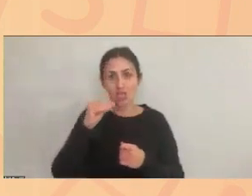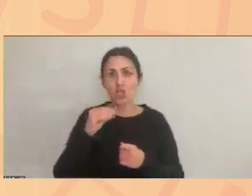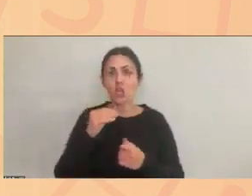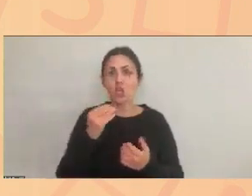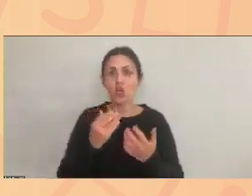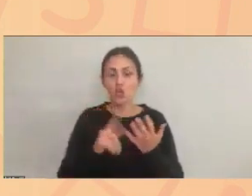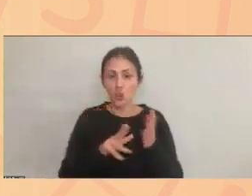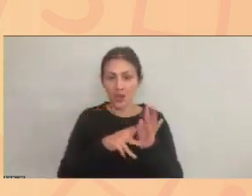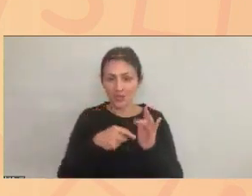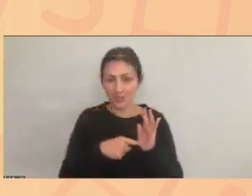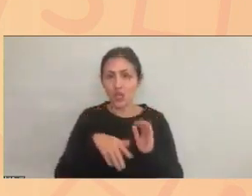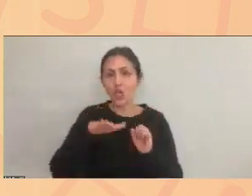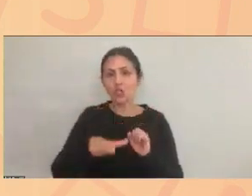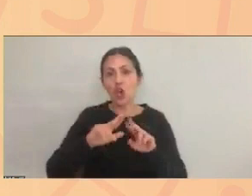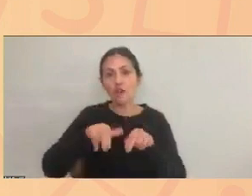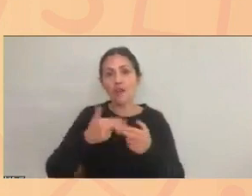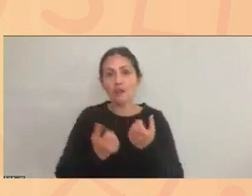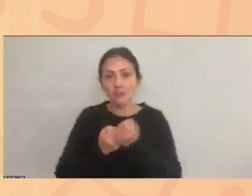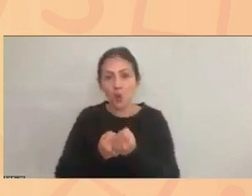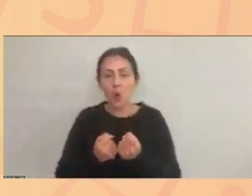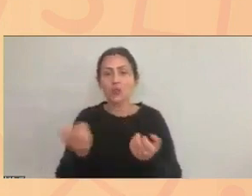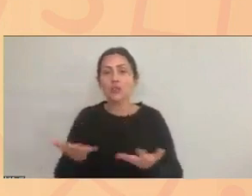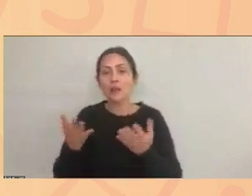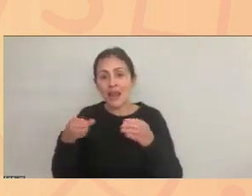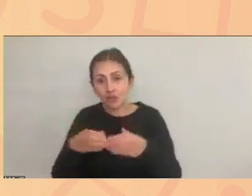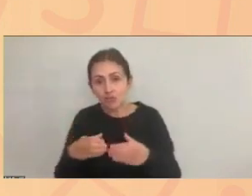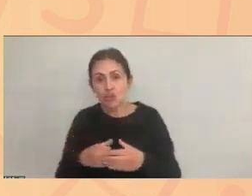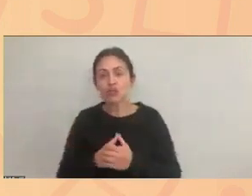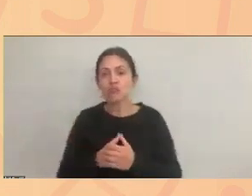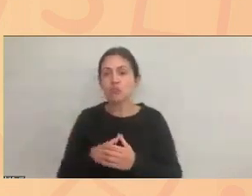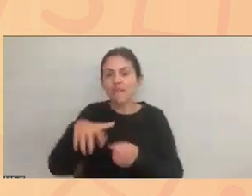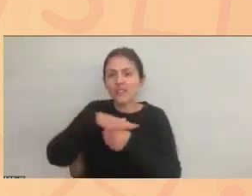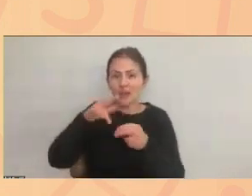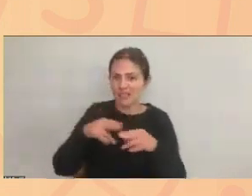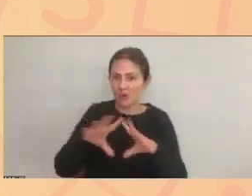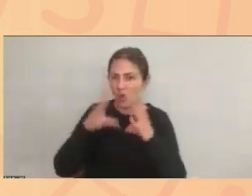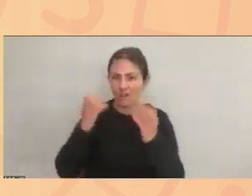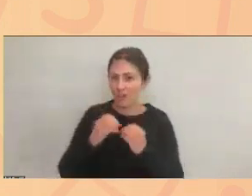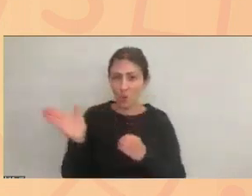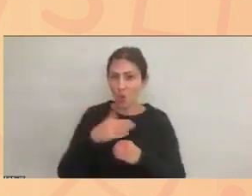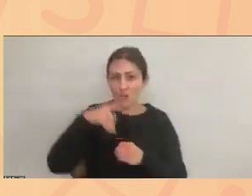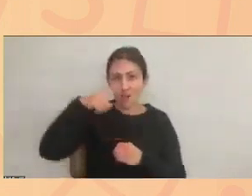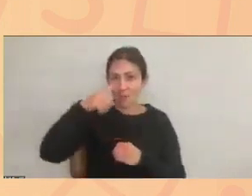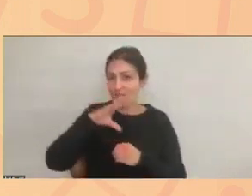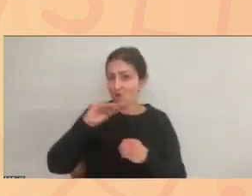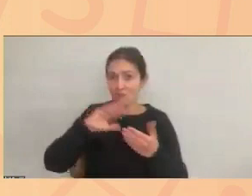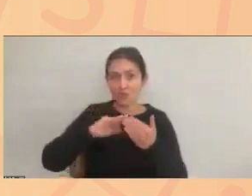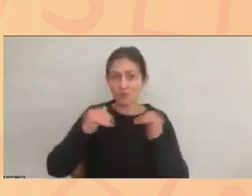we have mobile playgroups, and yeah, everyone from the community is welcome to come in and visit.